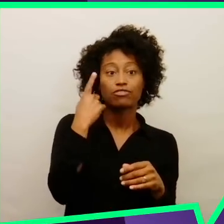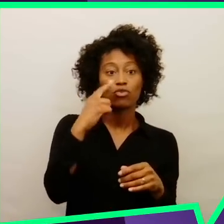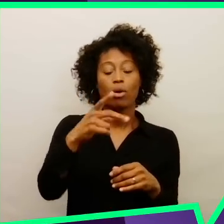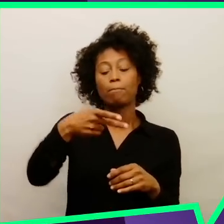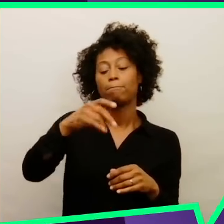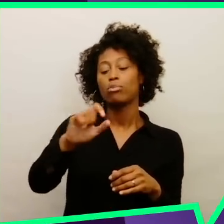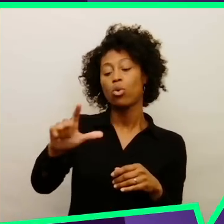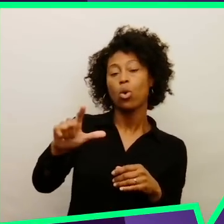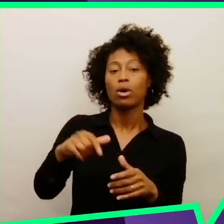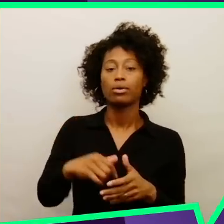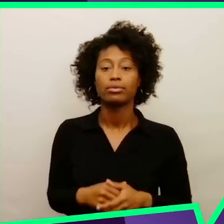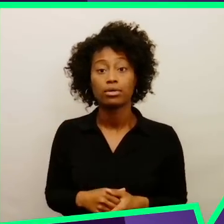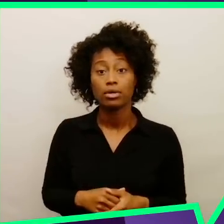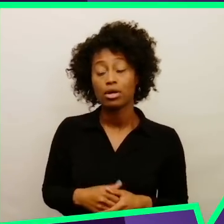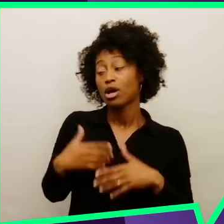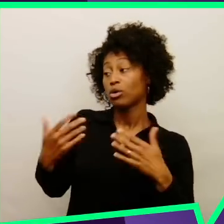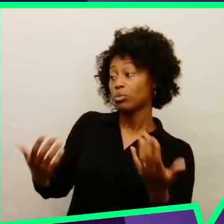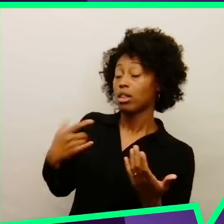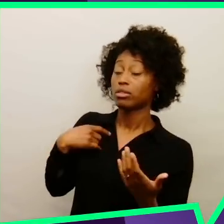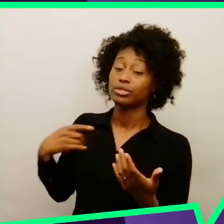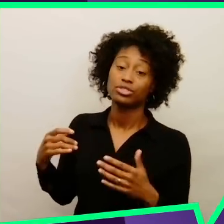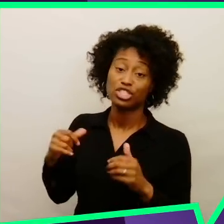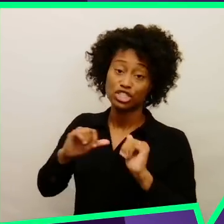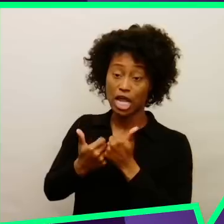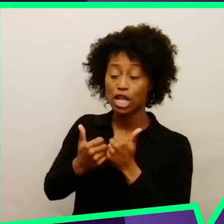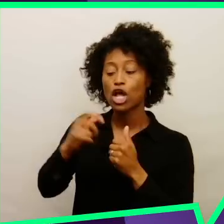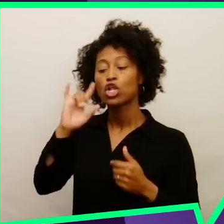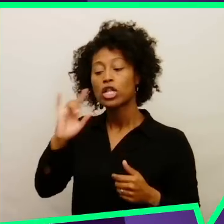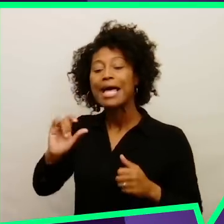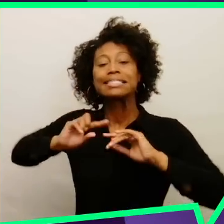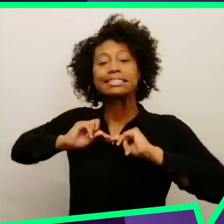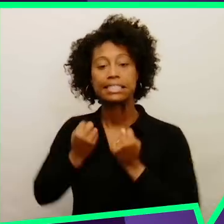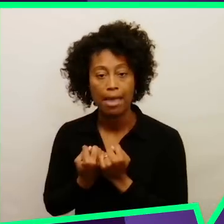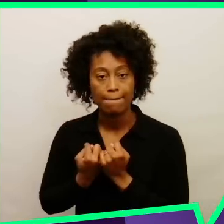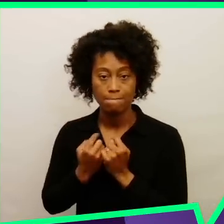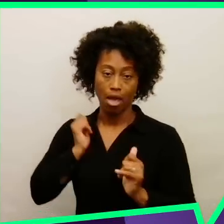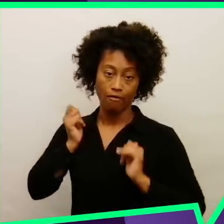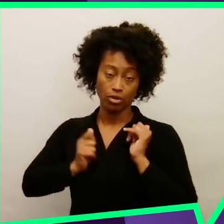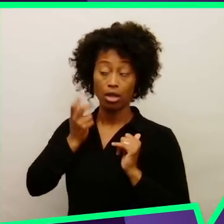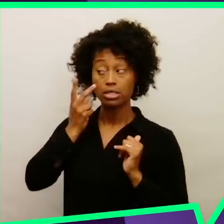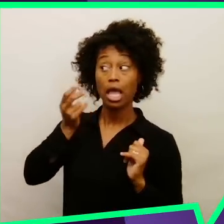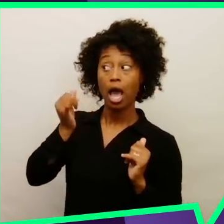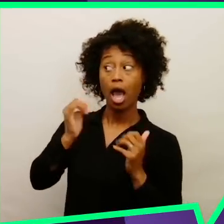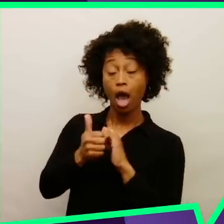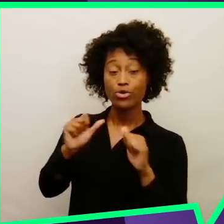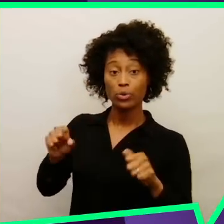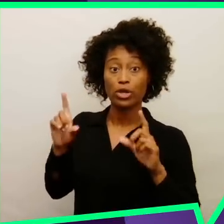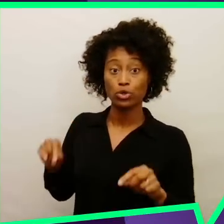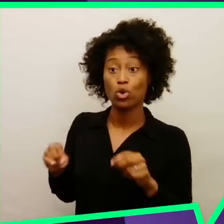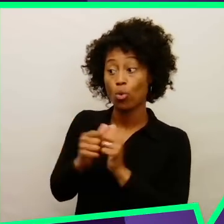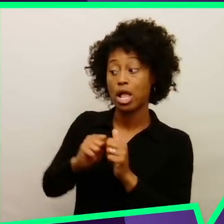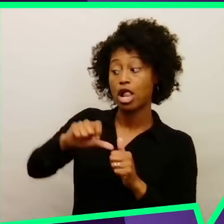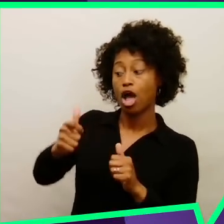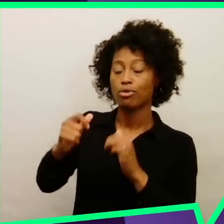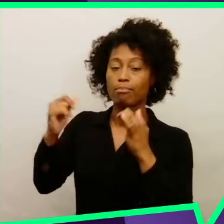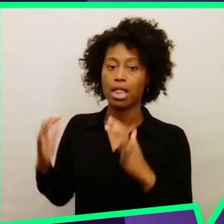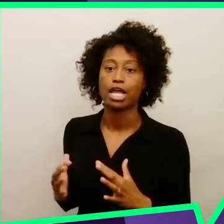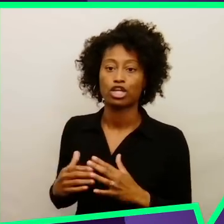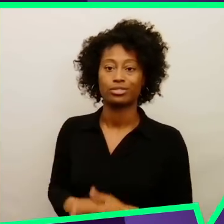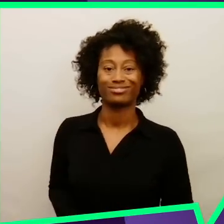it's working as an actual team effort and seeing how well you can do it versus other players. Girl power.